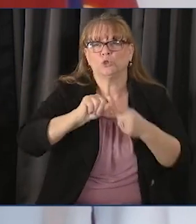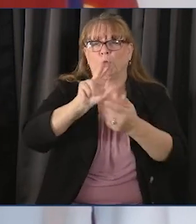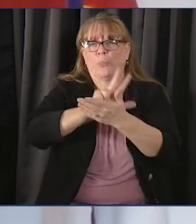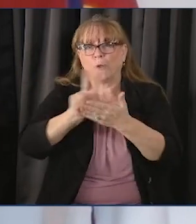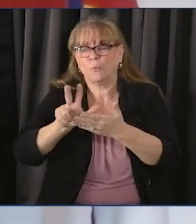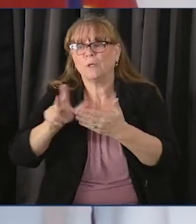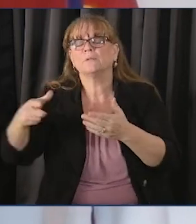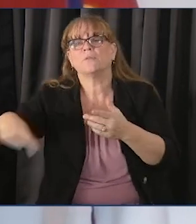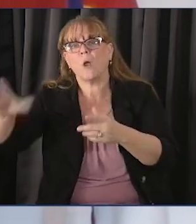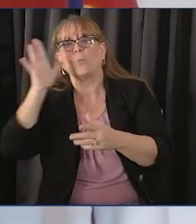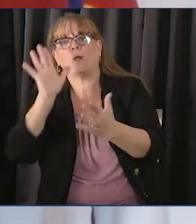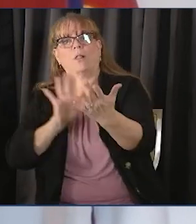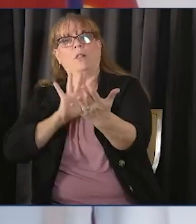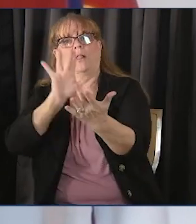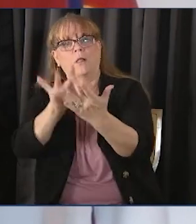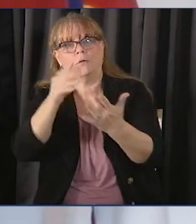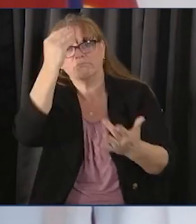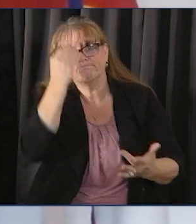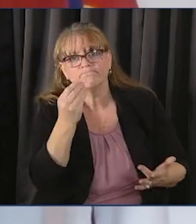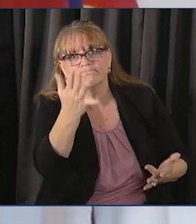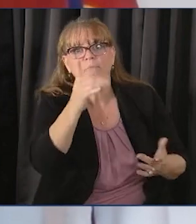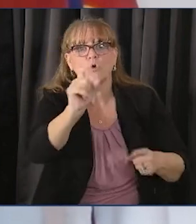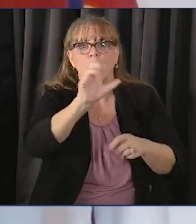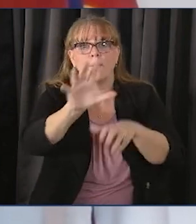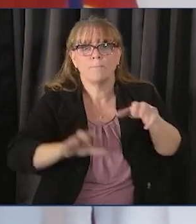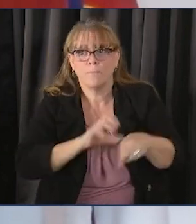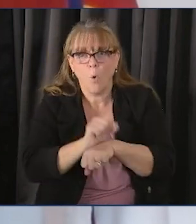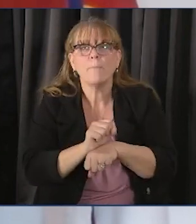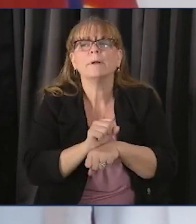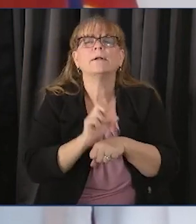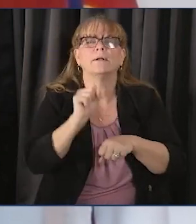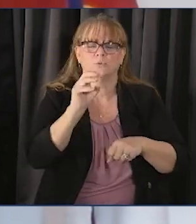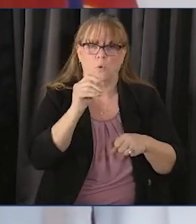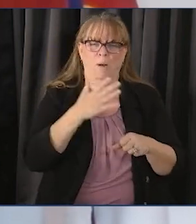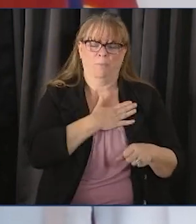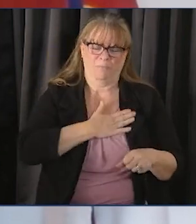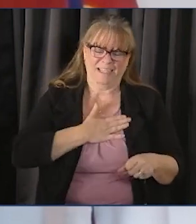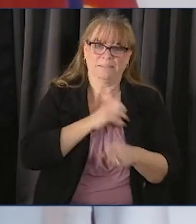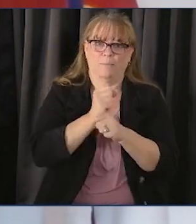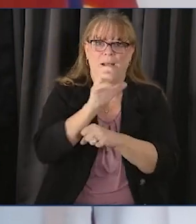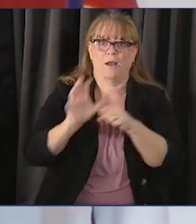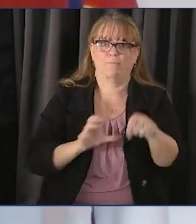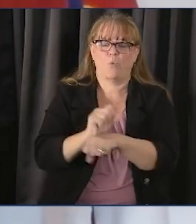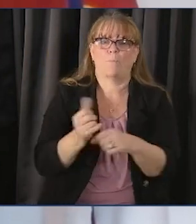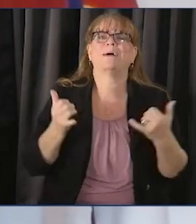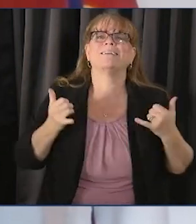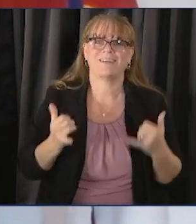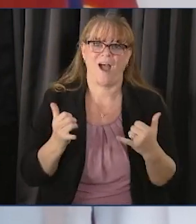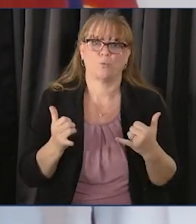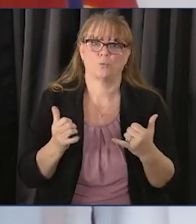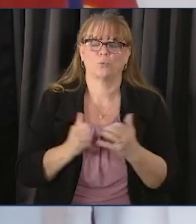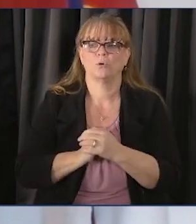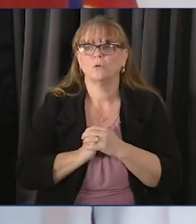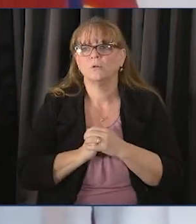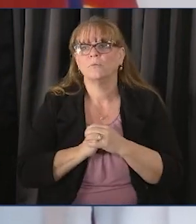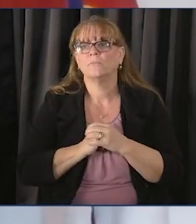quickly to set up that appointment. If somebody is trying to charge or get your credit card information, it is a scam do not